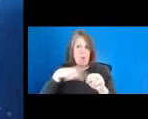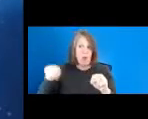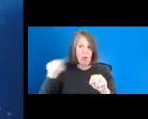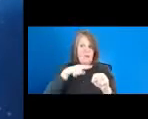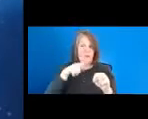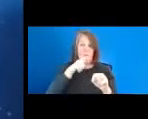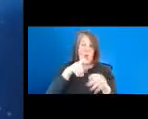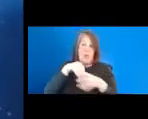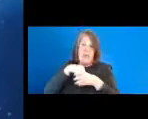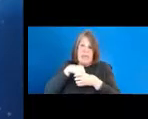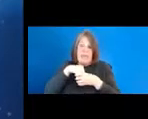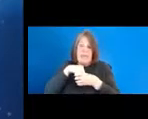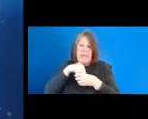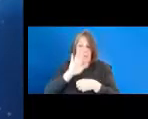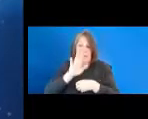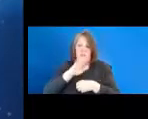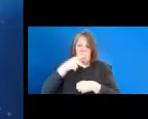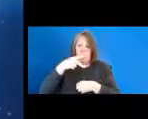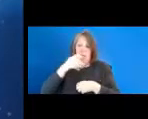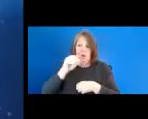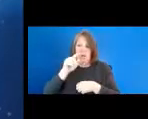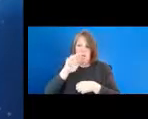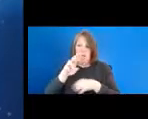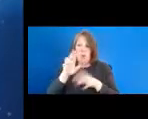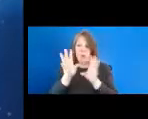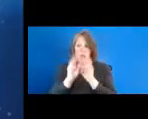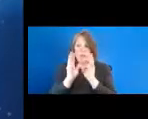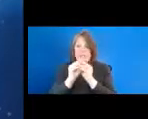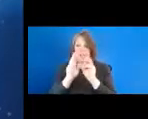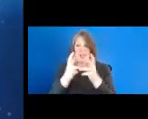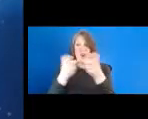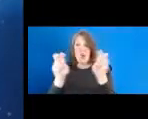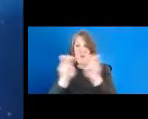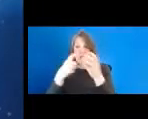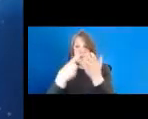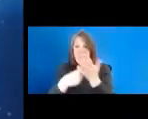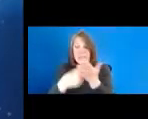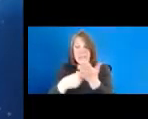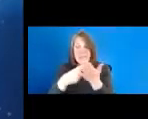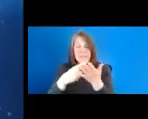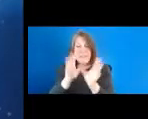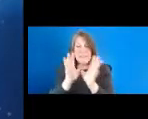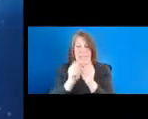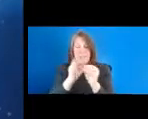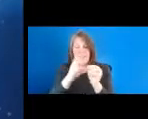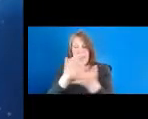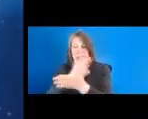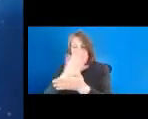in your poster session, your roundtable session and you're paper session,